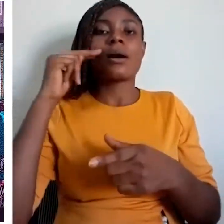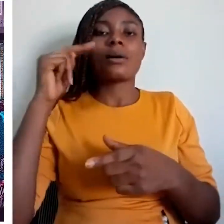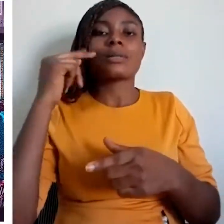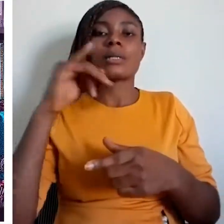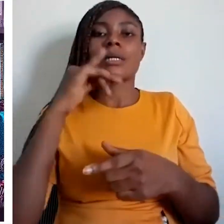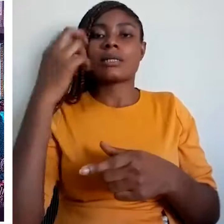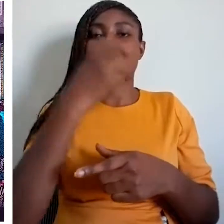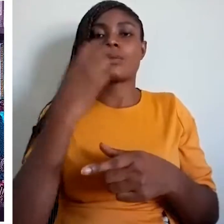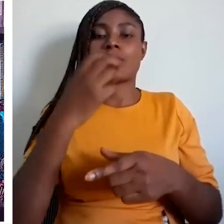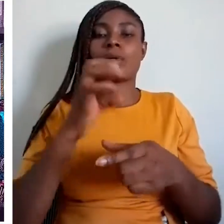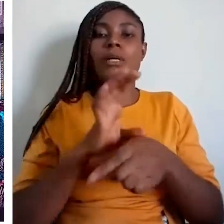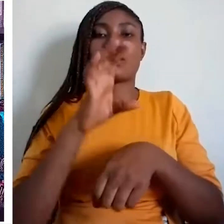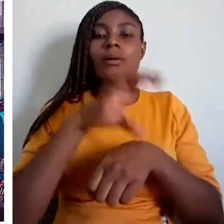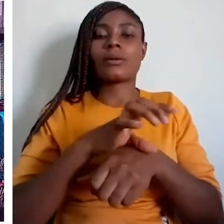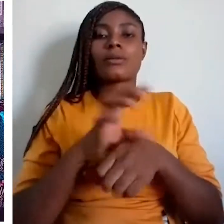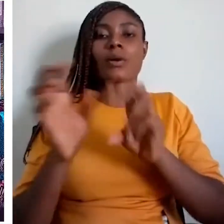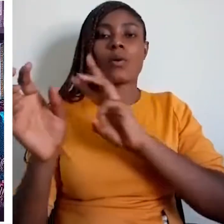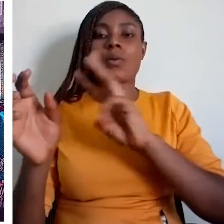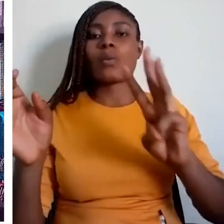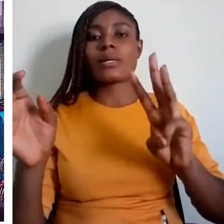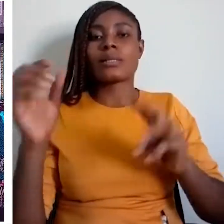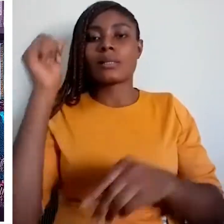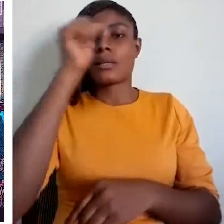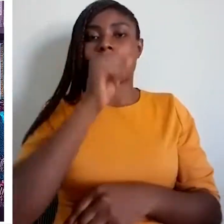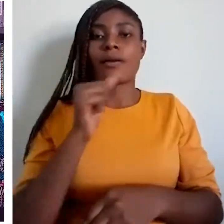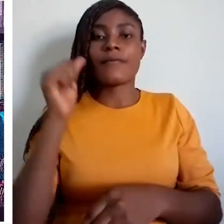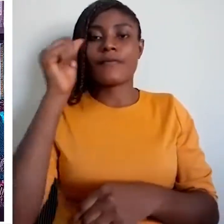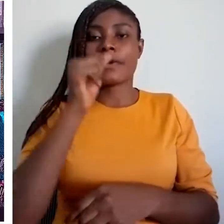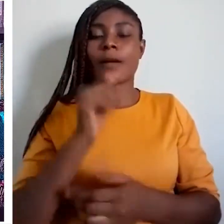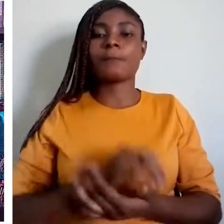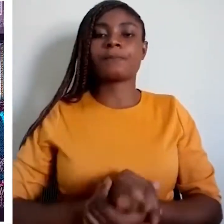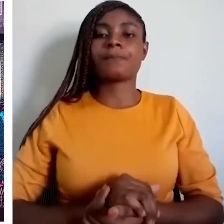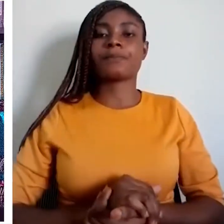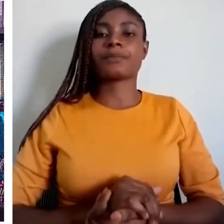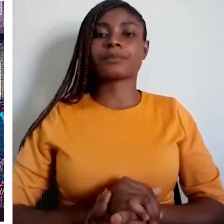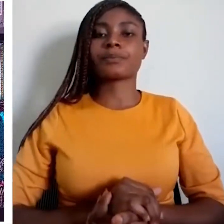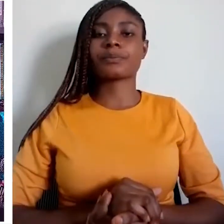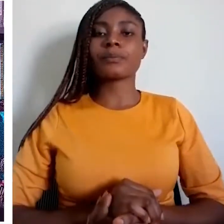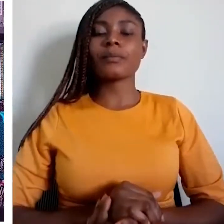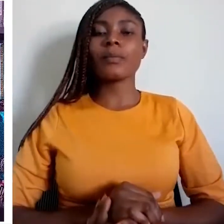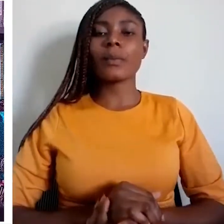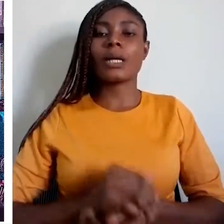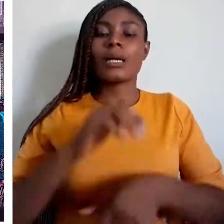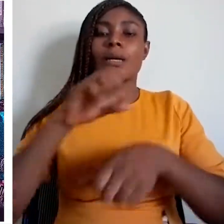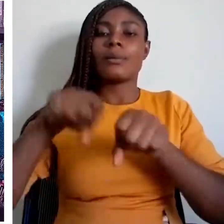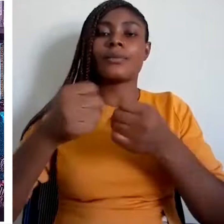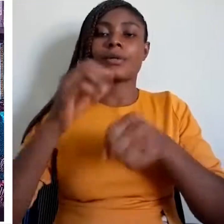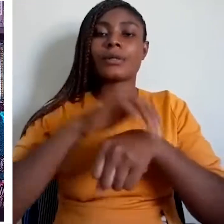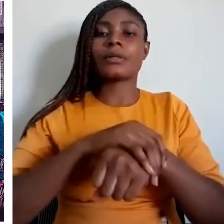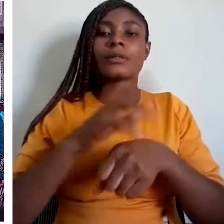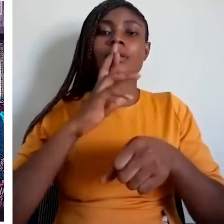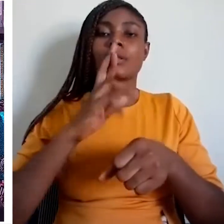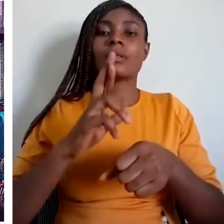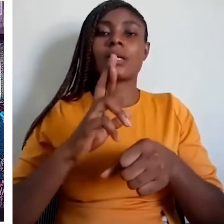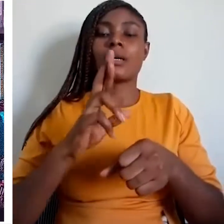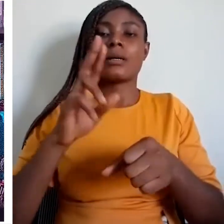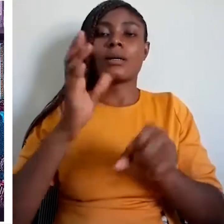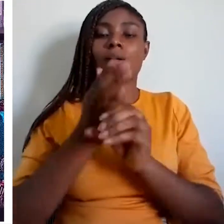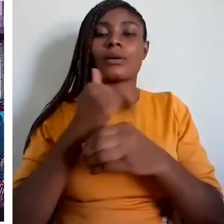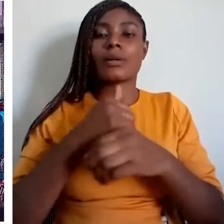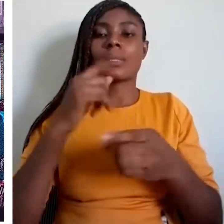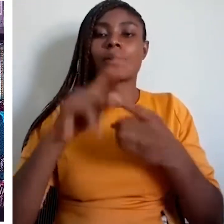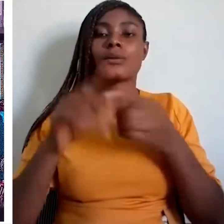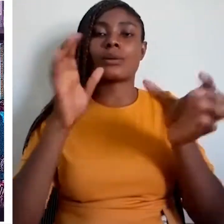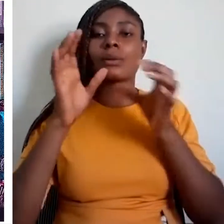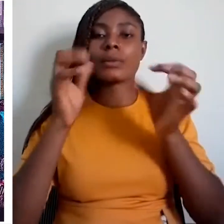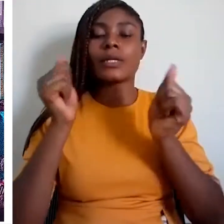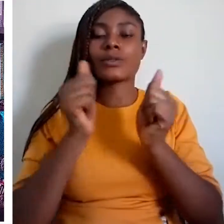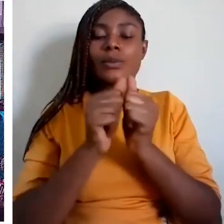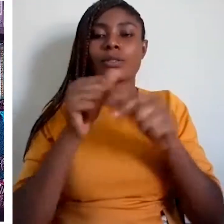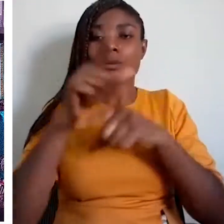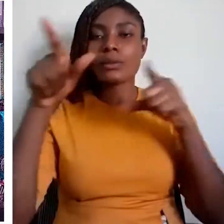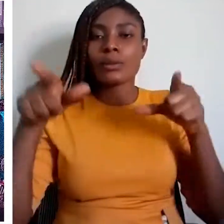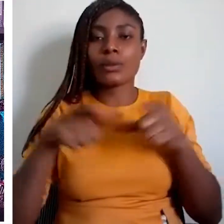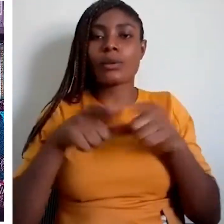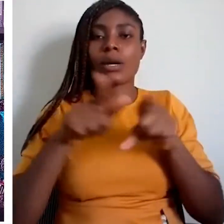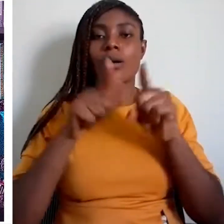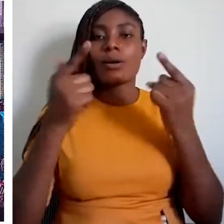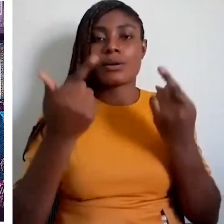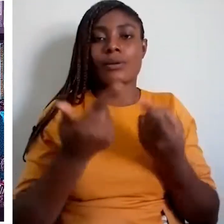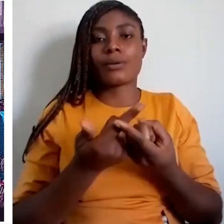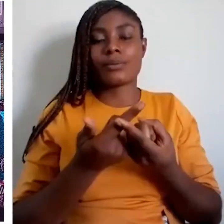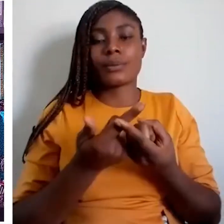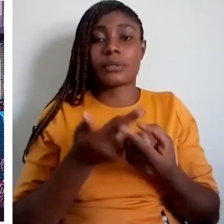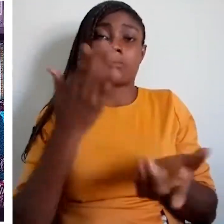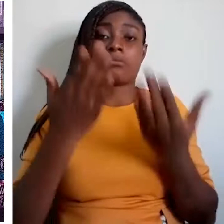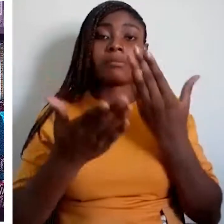in Nigeria, Ghana, Botswana, Kenya, etc.), French (spoken in Cameroon, Niger, Mali, Senegal,